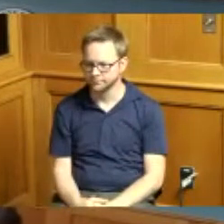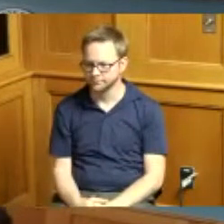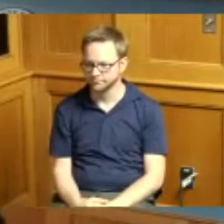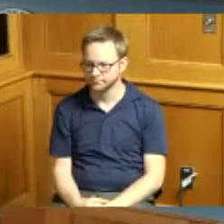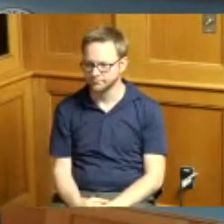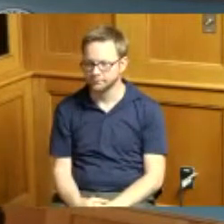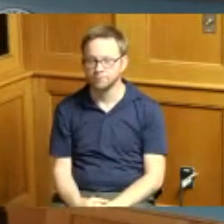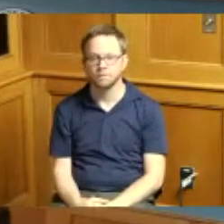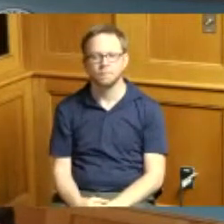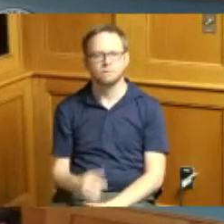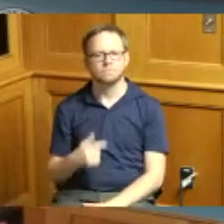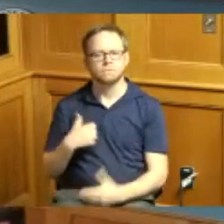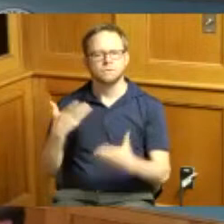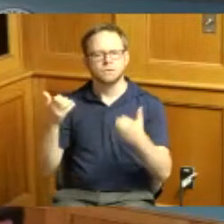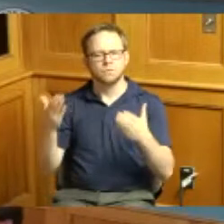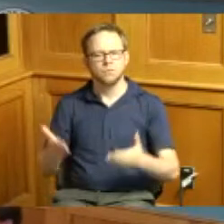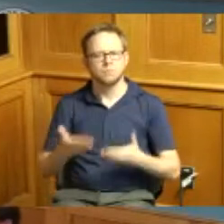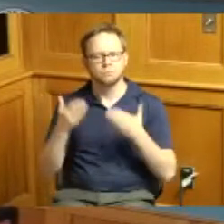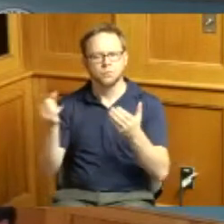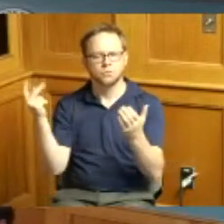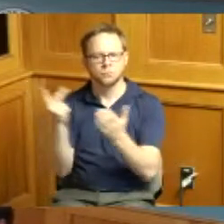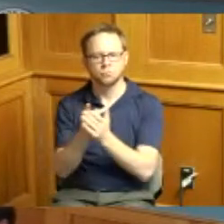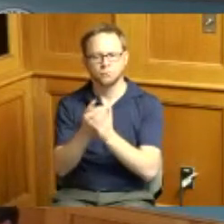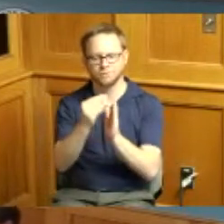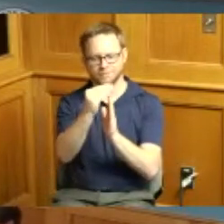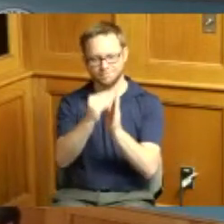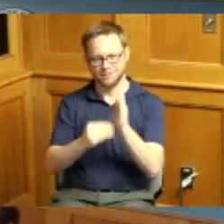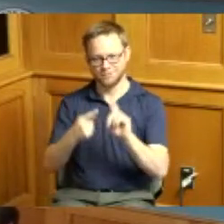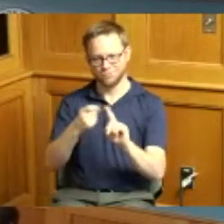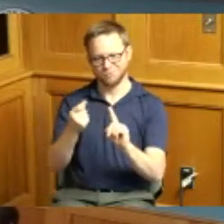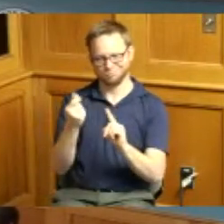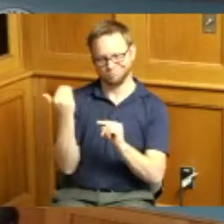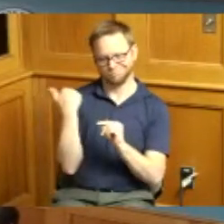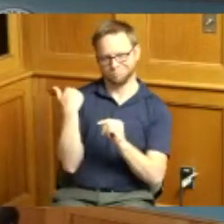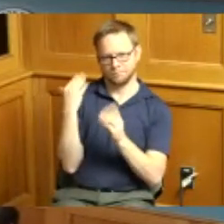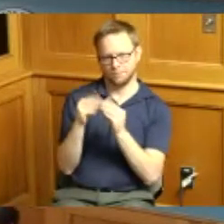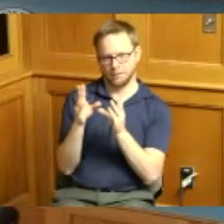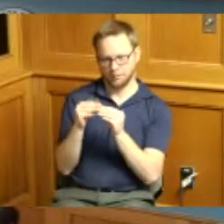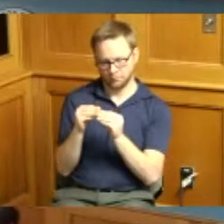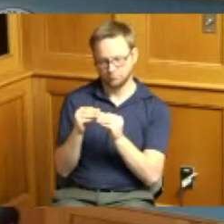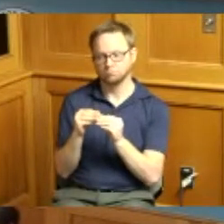I'd like to make a motion to approve the minutes of the previous session second Commissioner